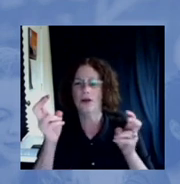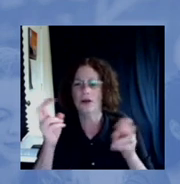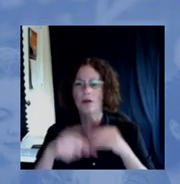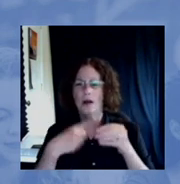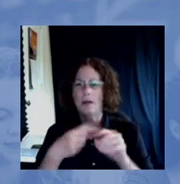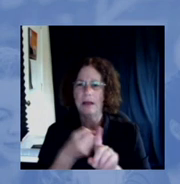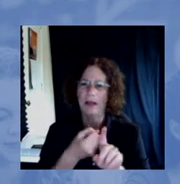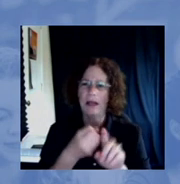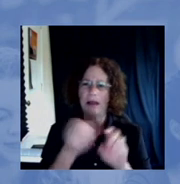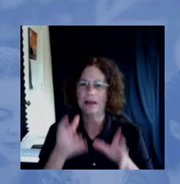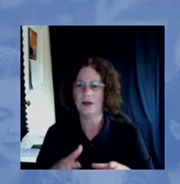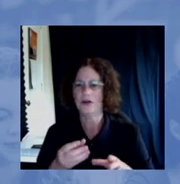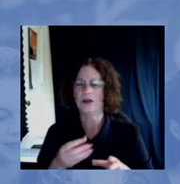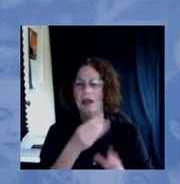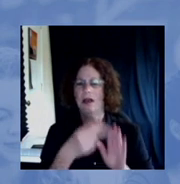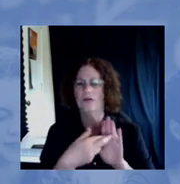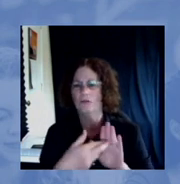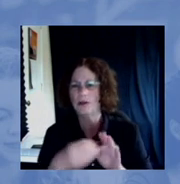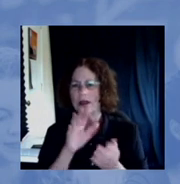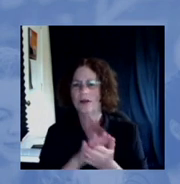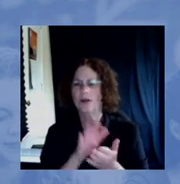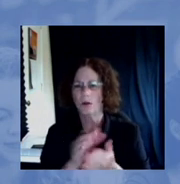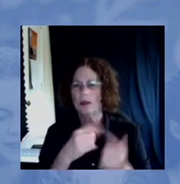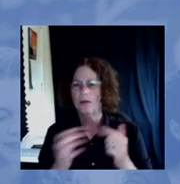REPRESENTATION IN SCHOOLS GOINGS BACK TO WHAT WE KNOW.